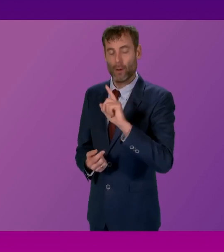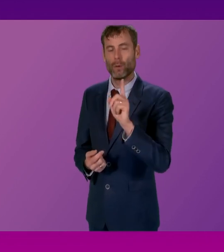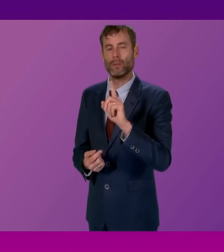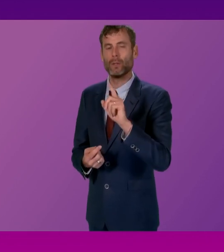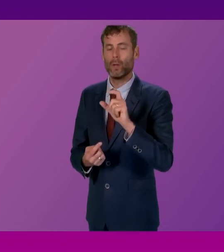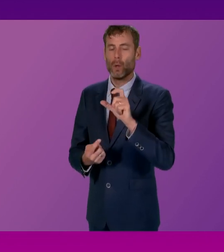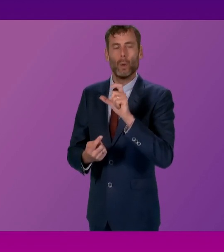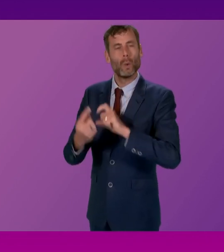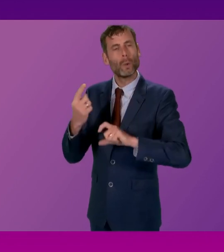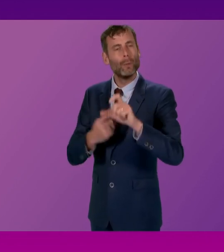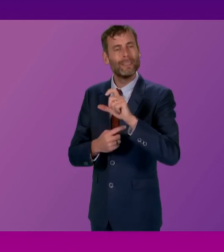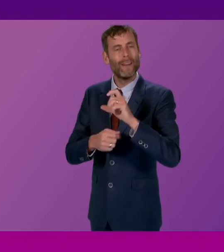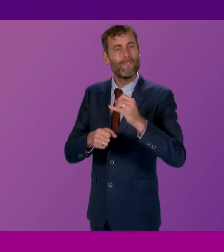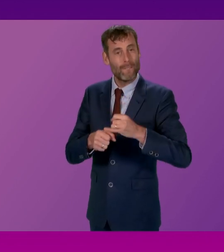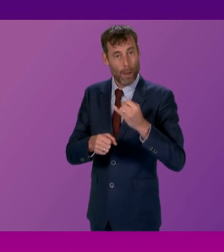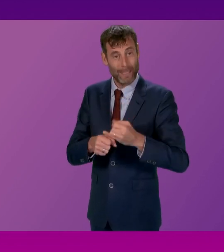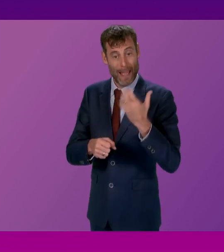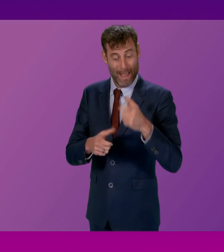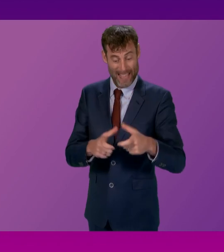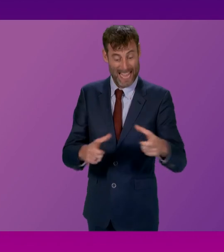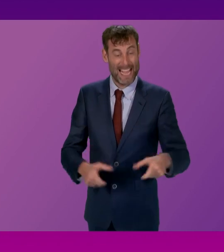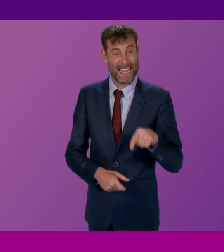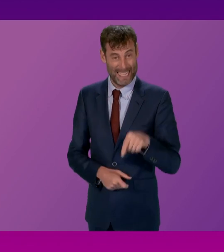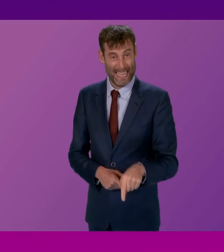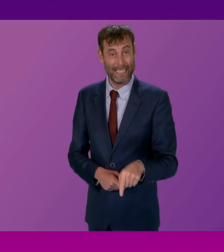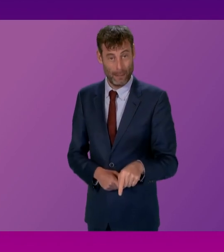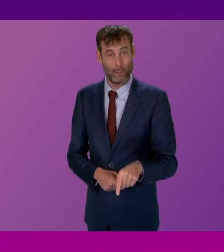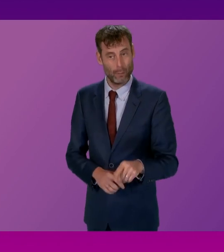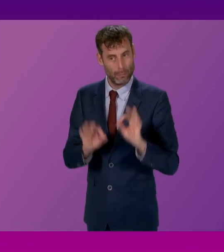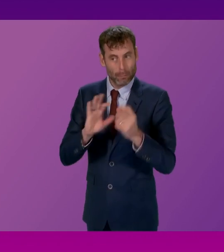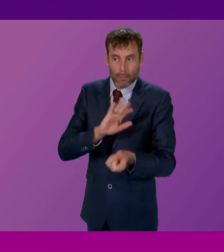I am very grateful to all the people in community pharmacies who are supporting our £250 million